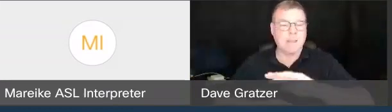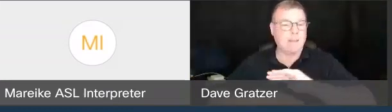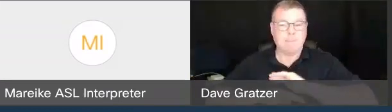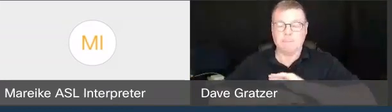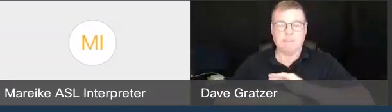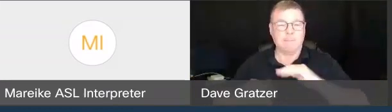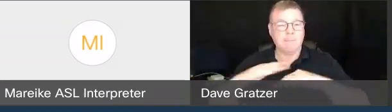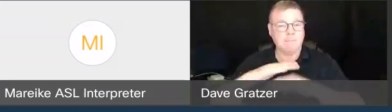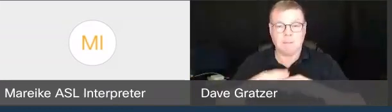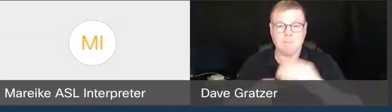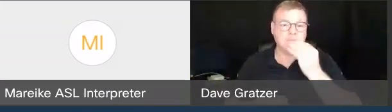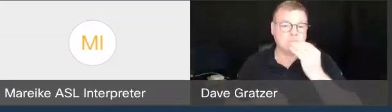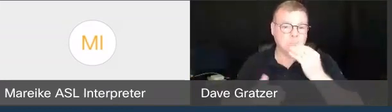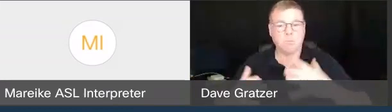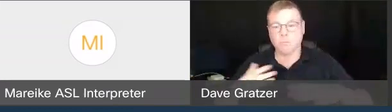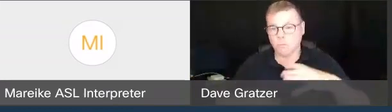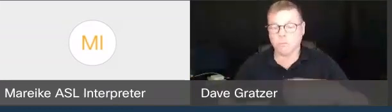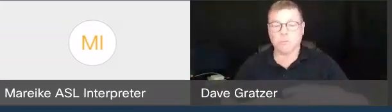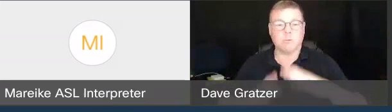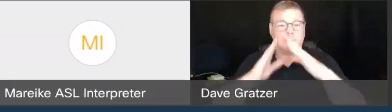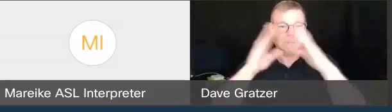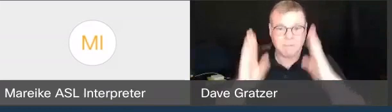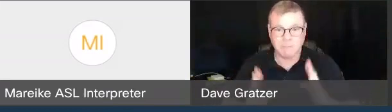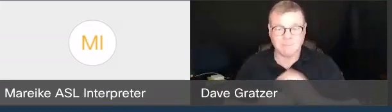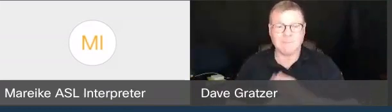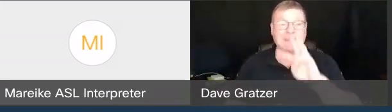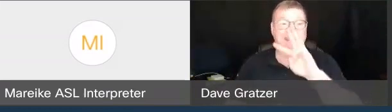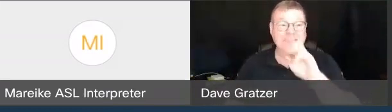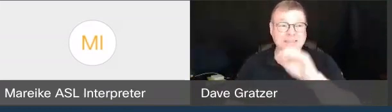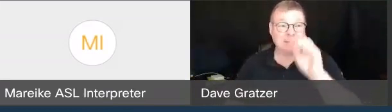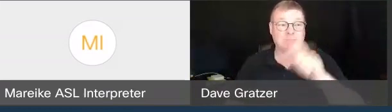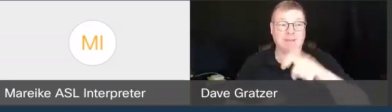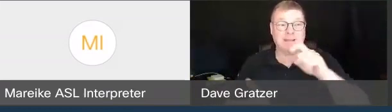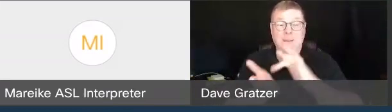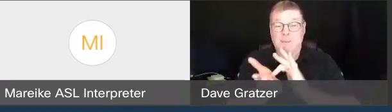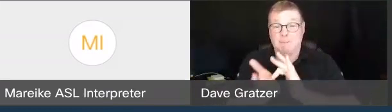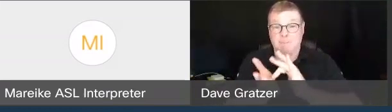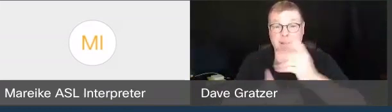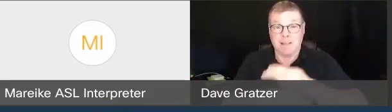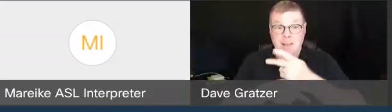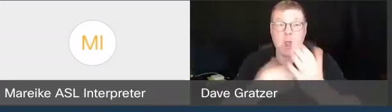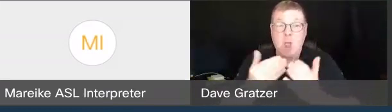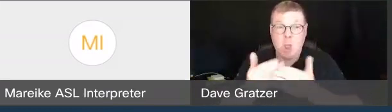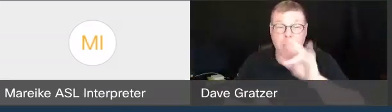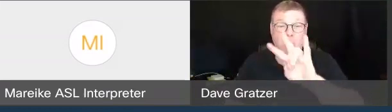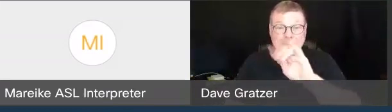food, clothing, shelter, 60% needed medical care, almost 70% had dental care. Matter of